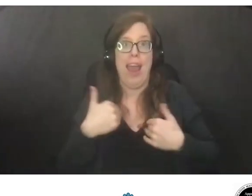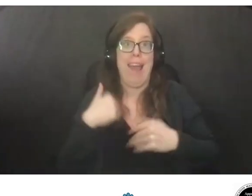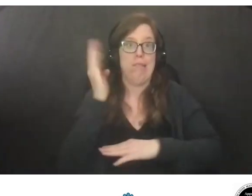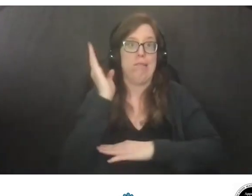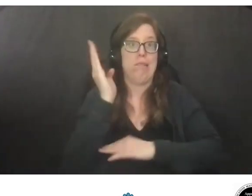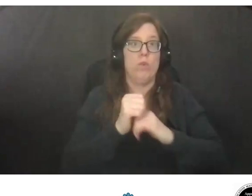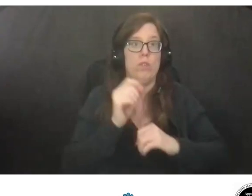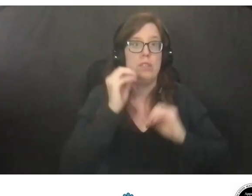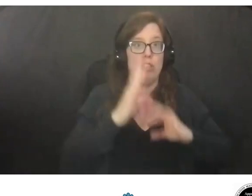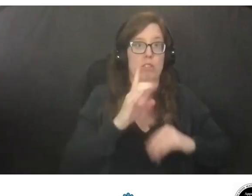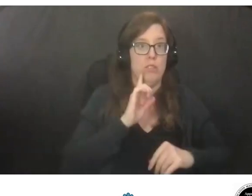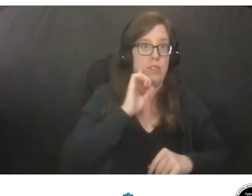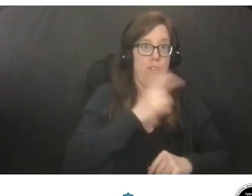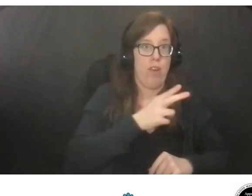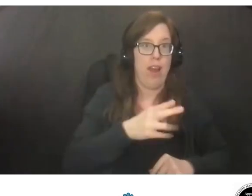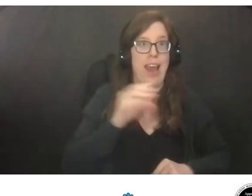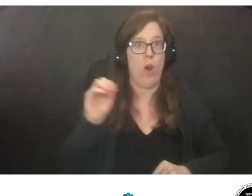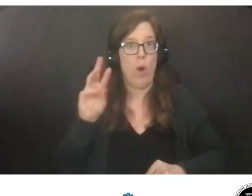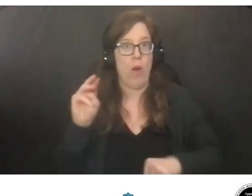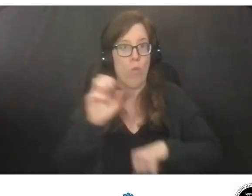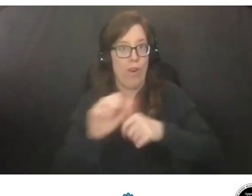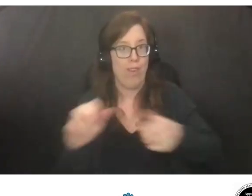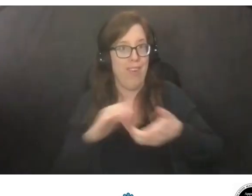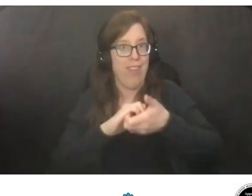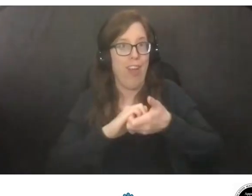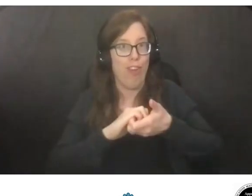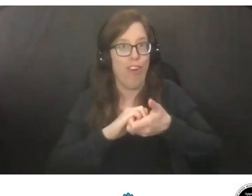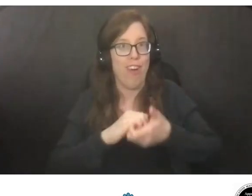Teachers of the Deaf and Hard of Hearing and O& M working together because of I just think